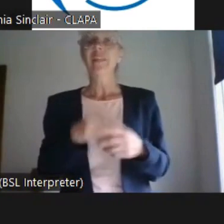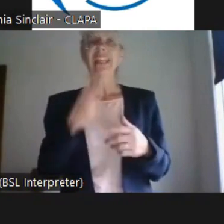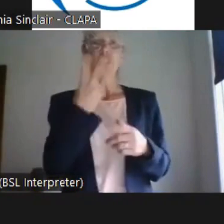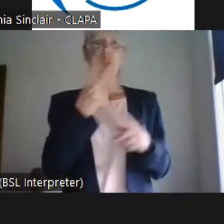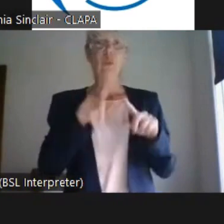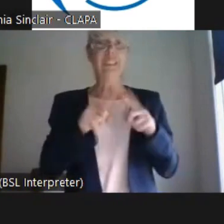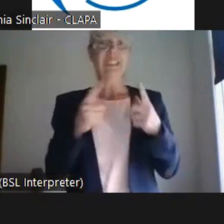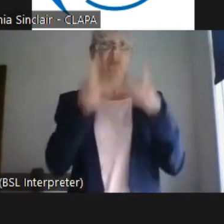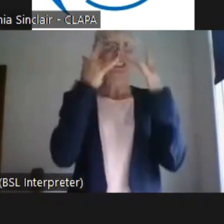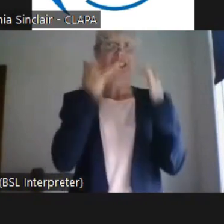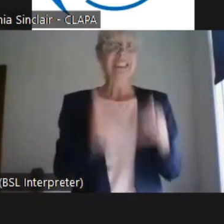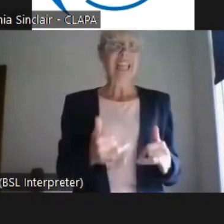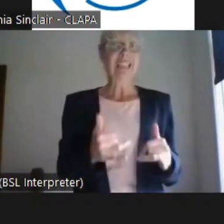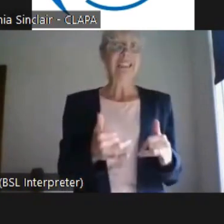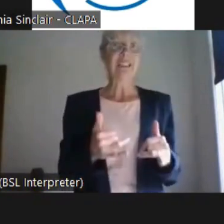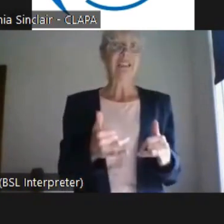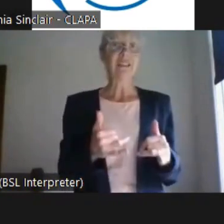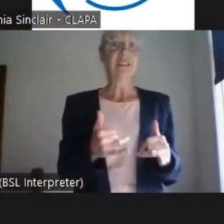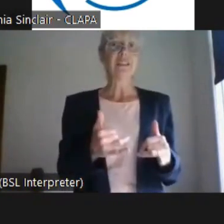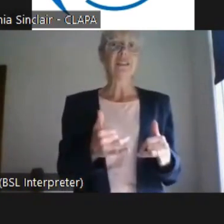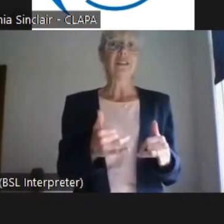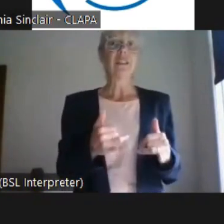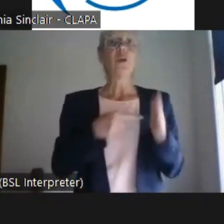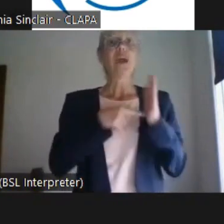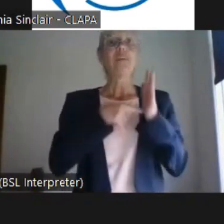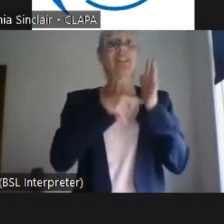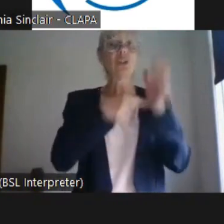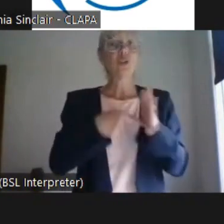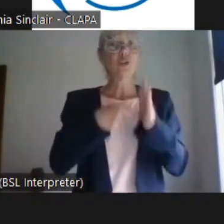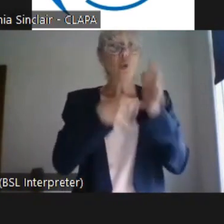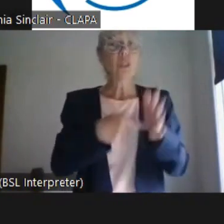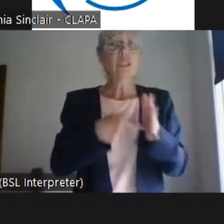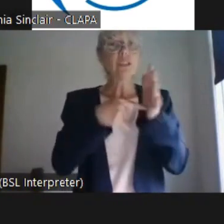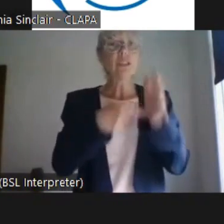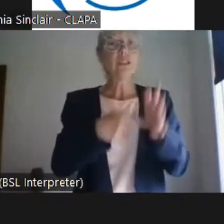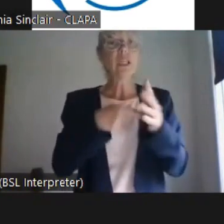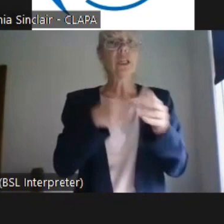test where you've got um the sort of toys at the side and you you make a sound and encourage them